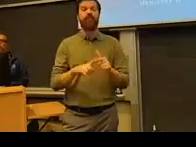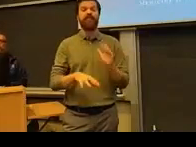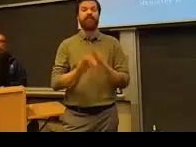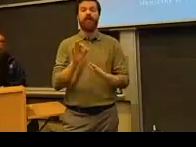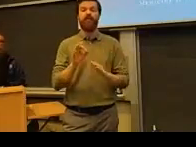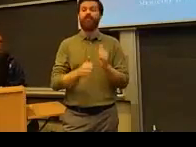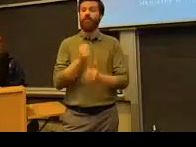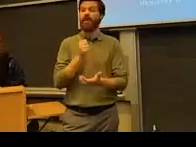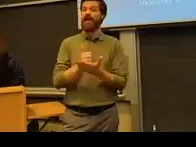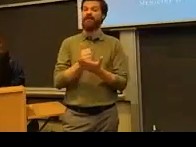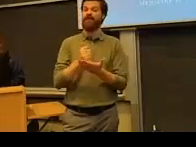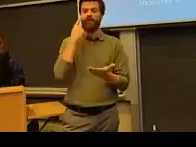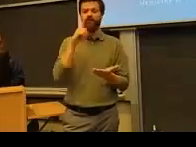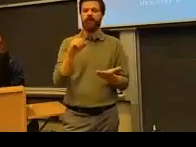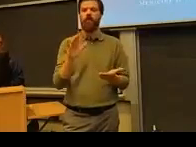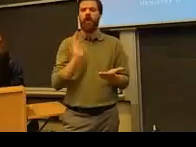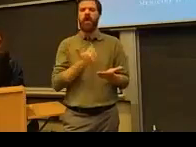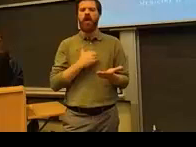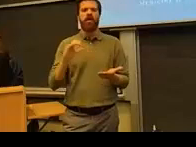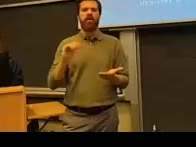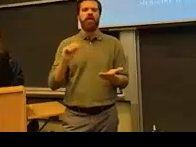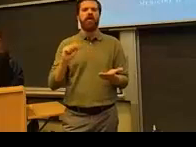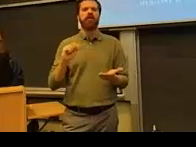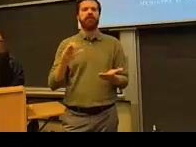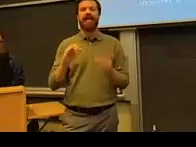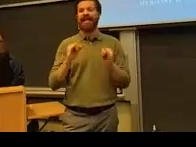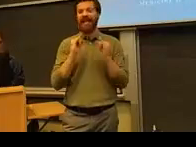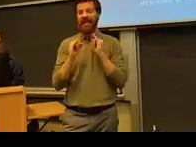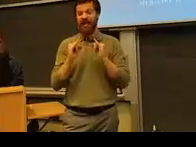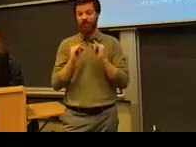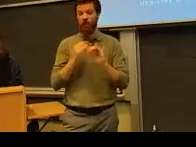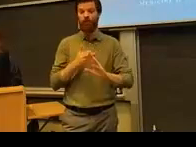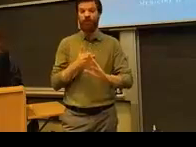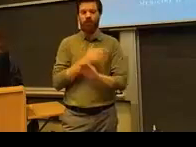many cases for our KAC to interview patients before they come down both to prepare them for